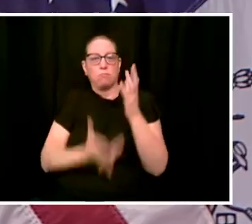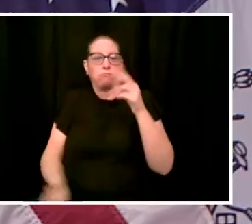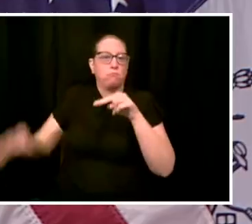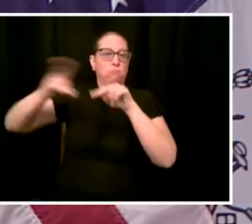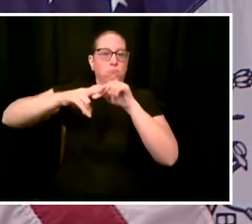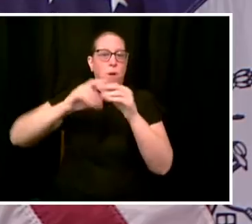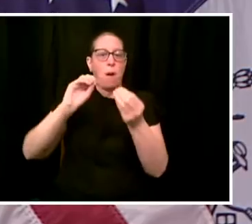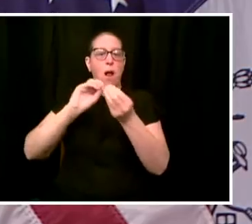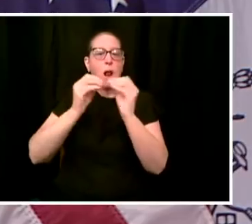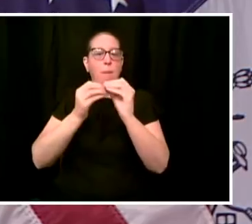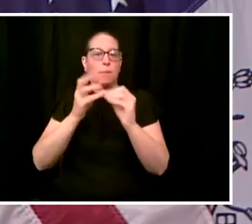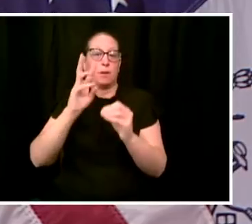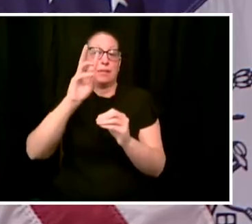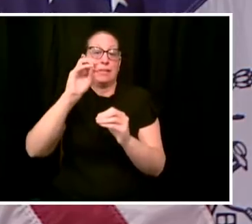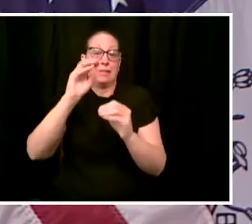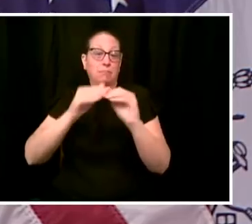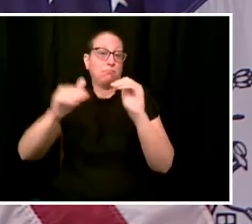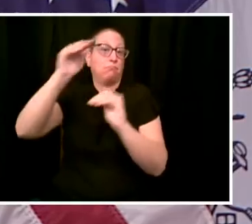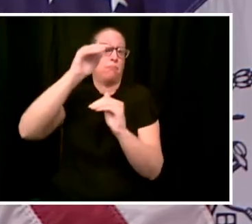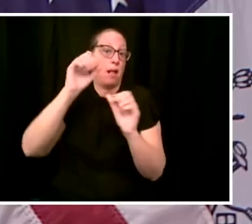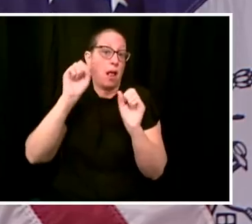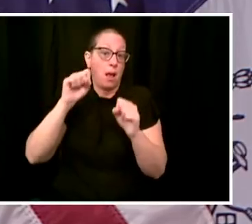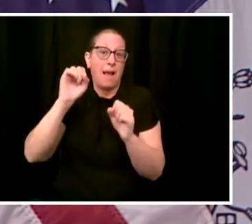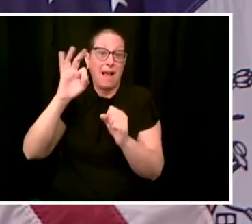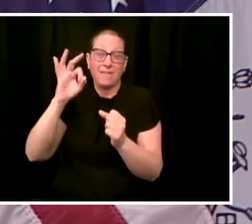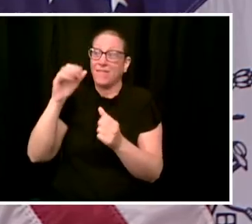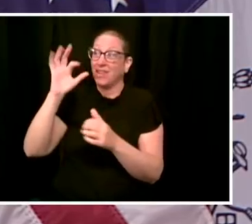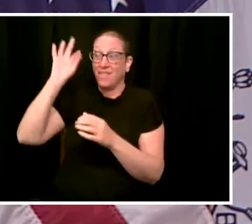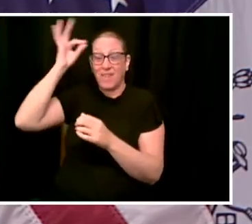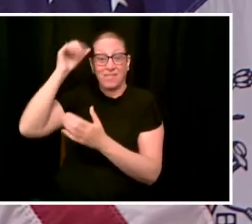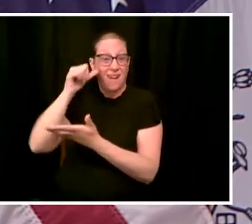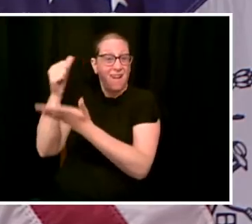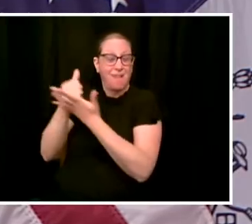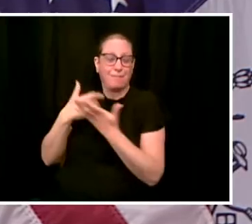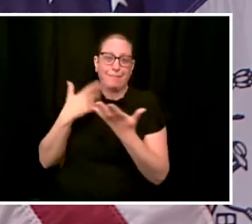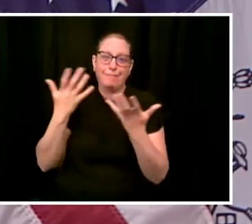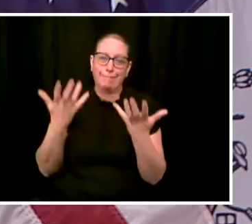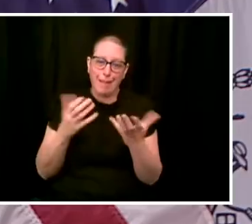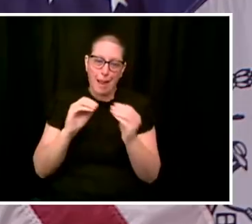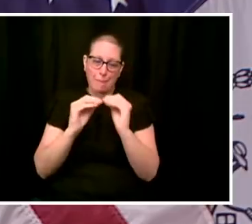HELP, WE COULD GO